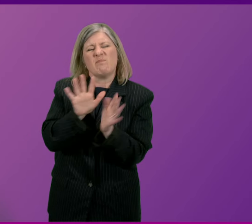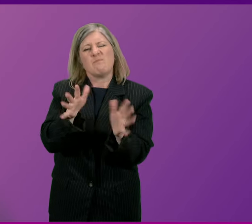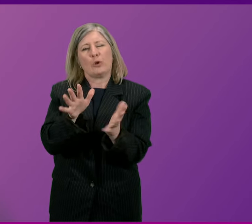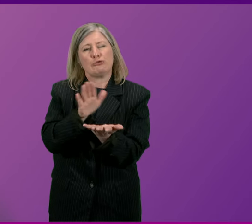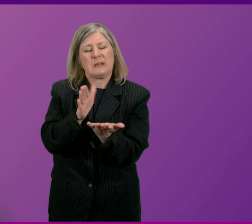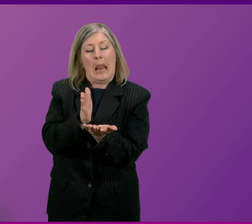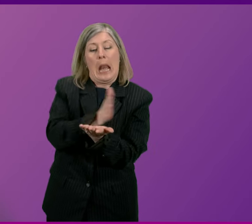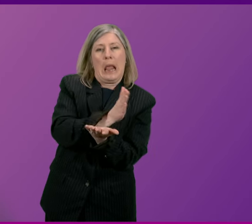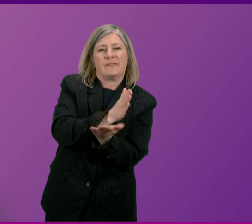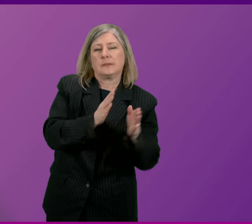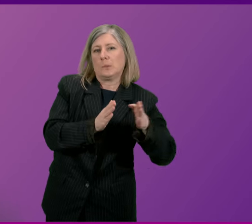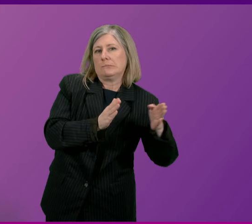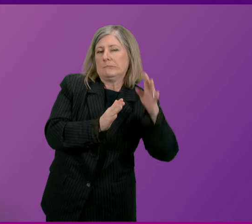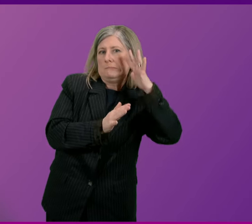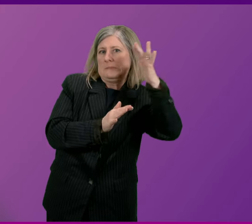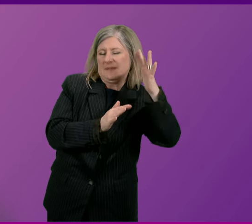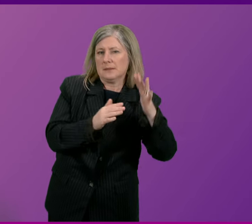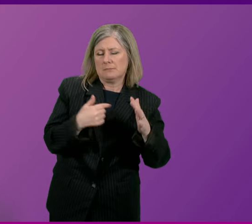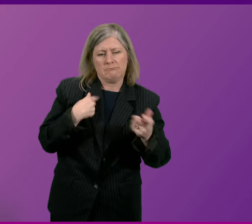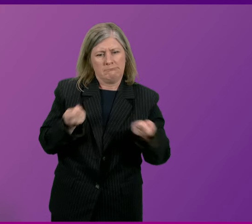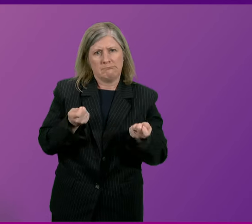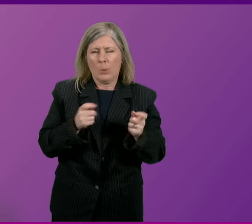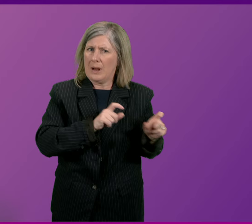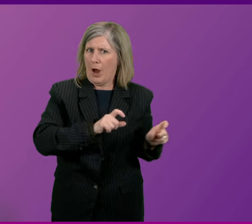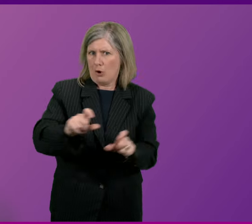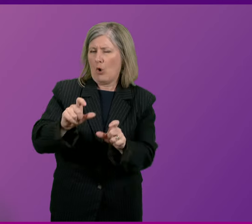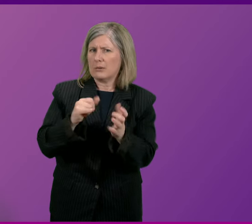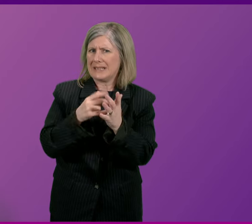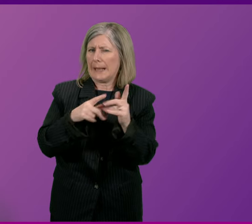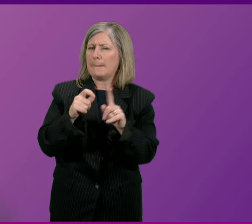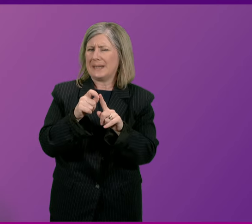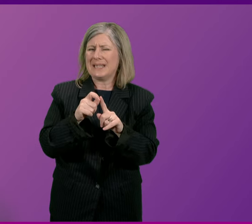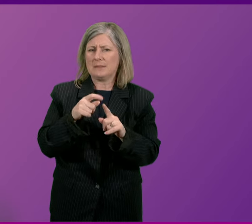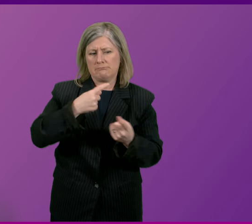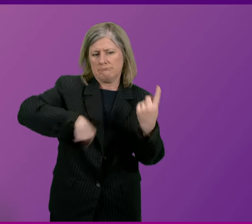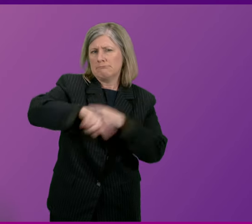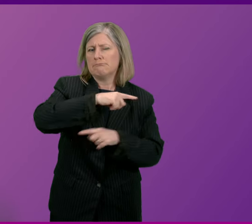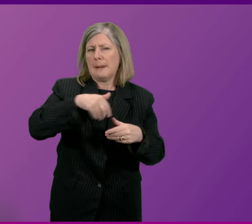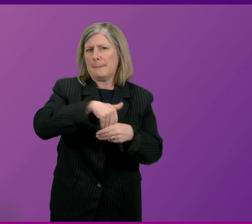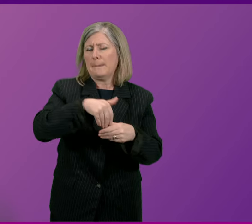which is the policy position of my party and is supported by all our members.